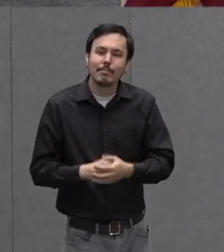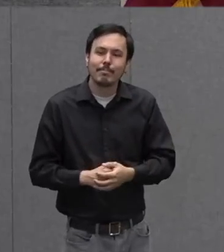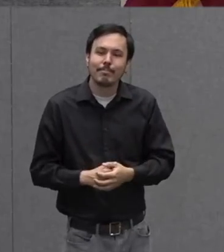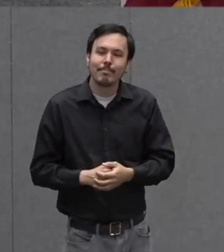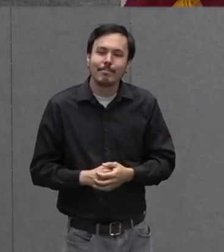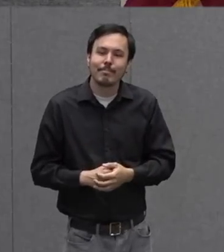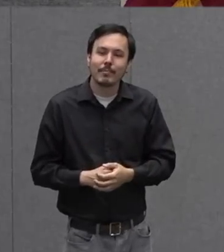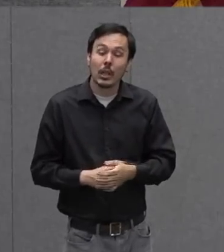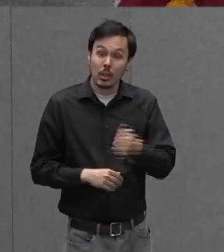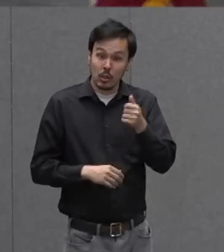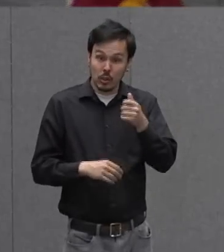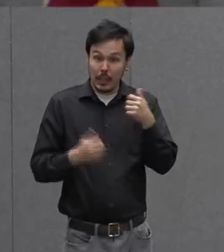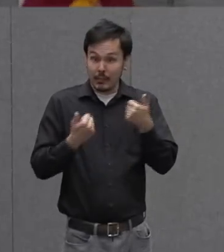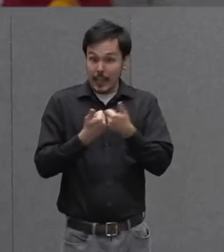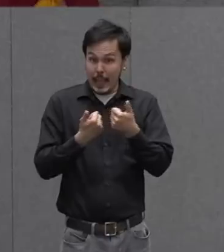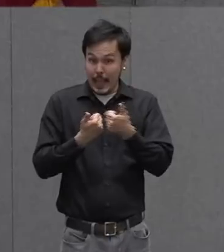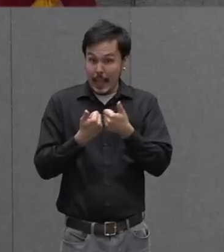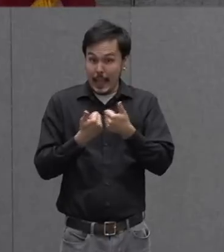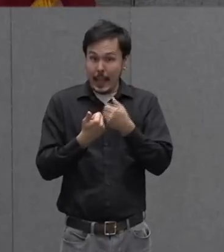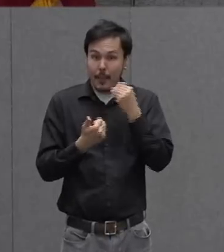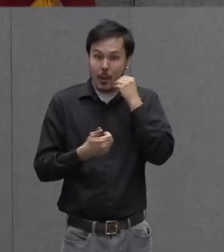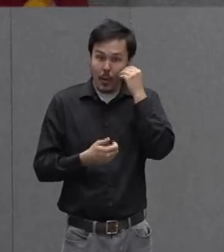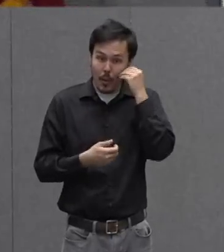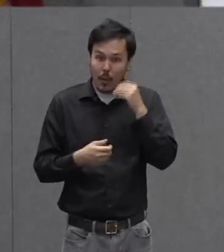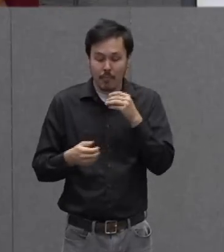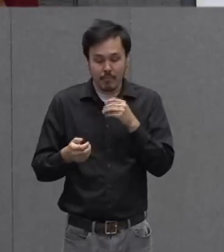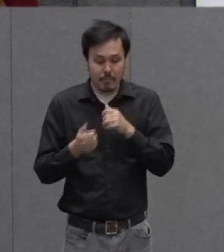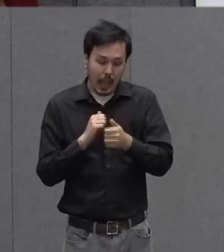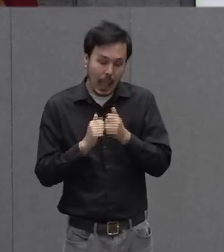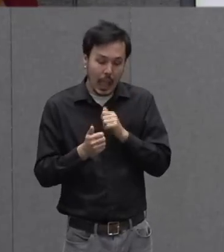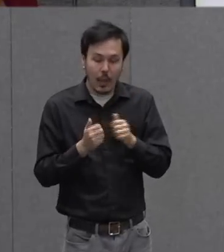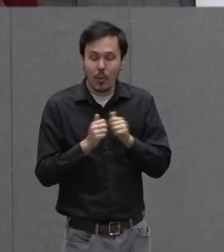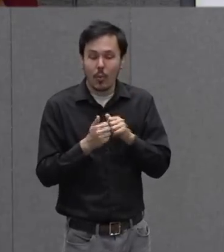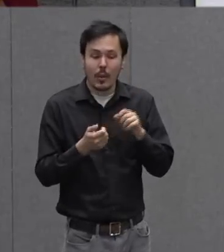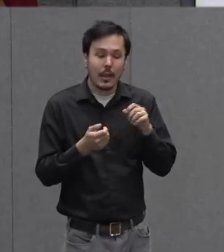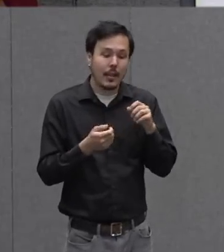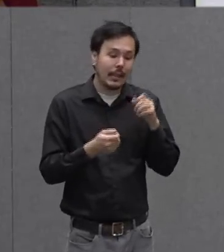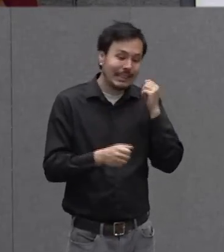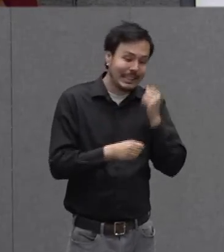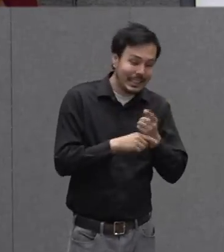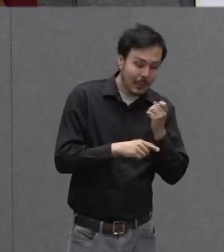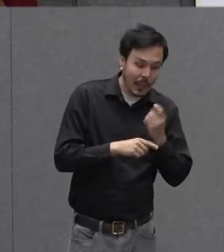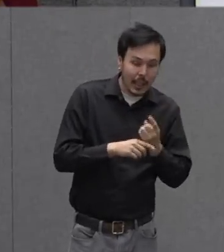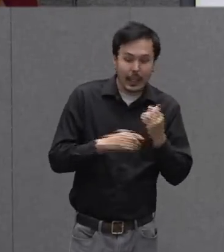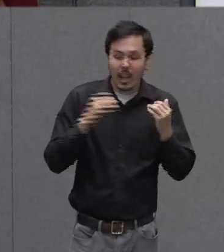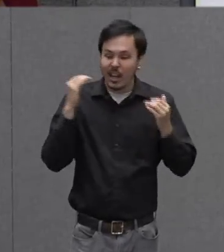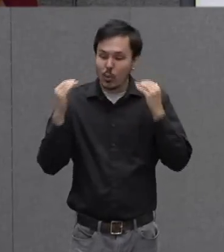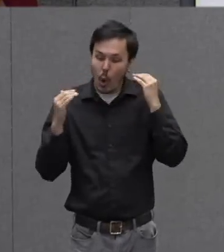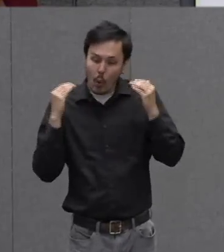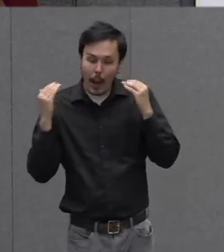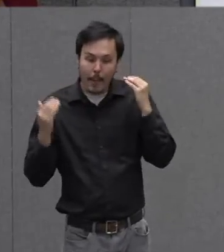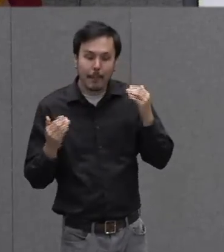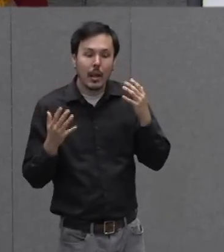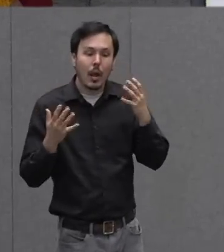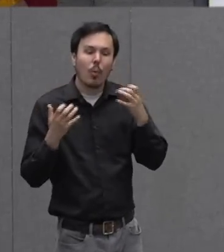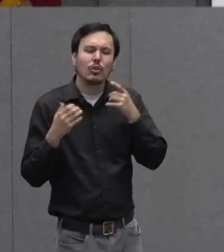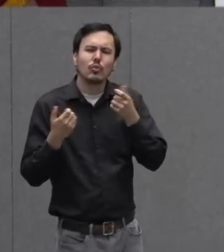So when you're playing this game at home and you're playing with a sibling or a grownup and you make your chart, I want you to challenge yourself.